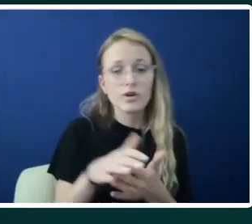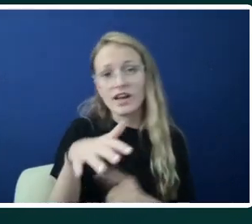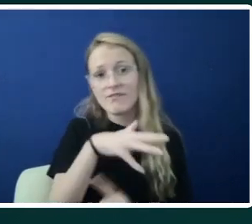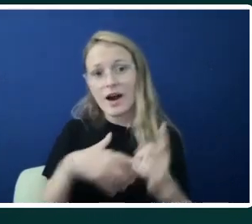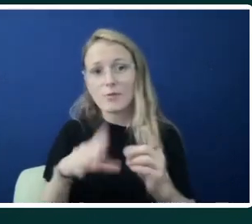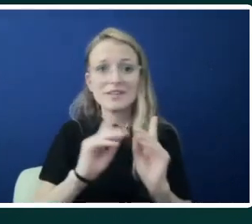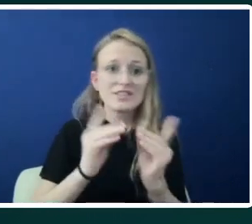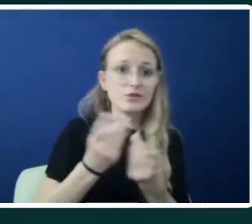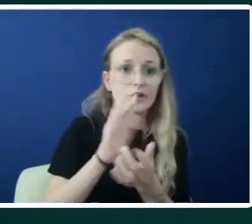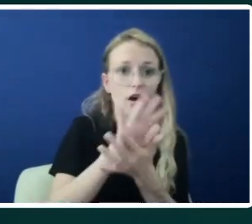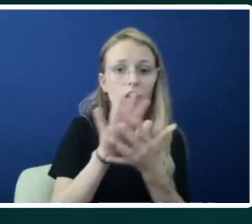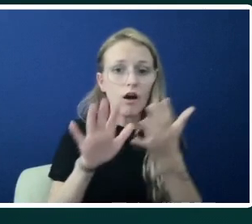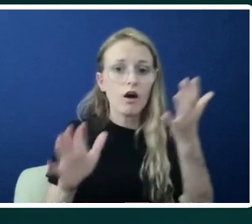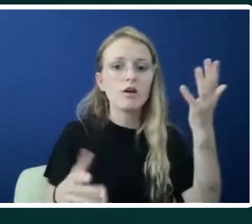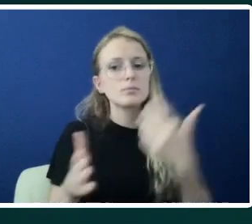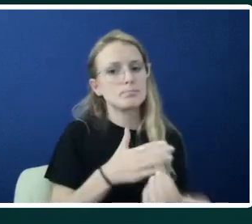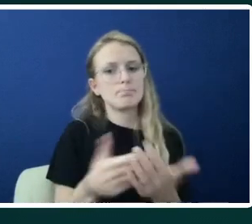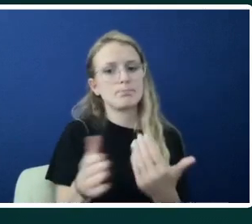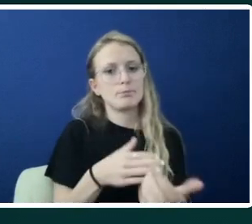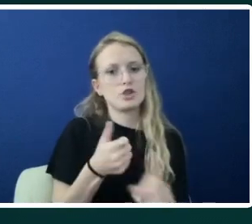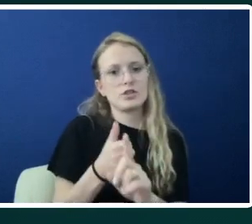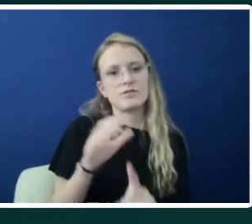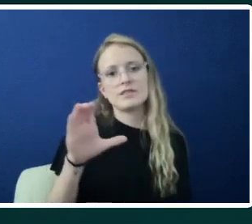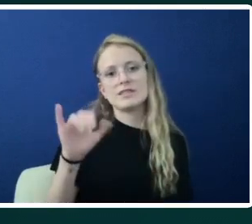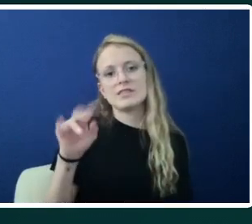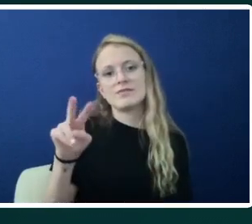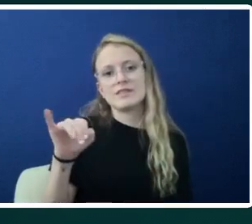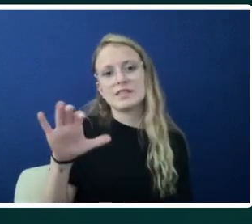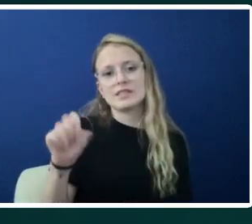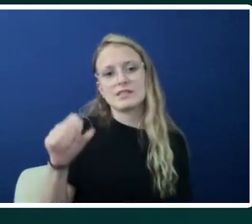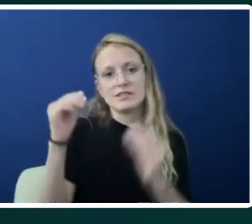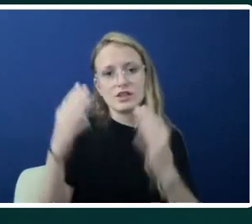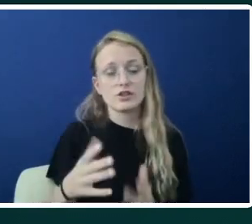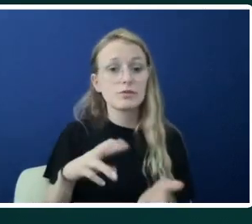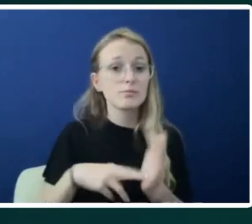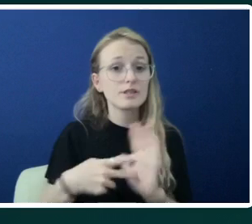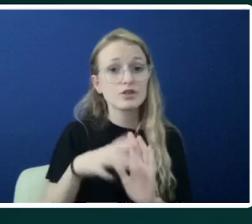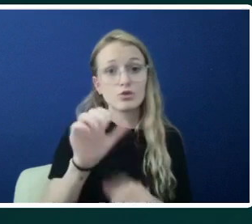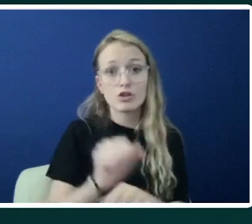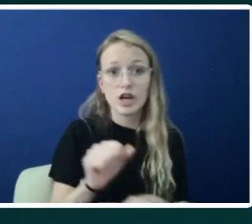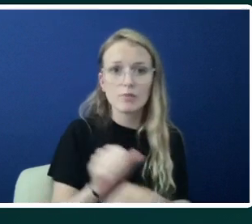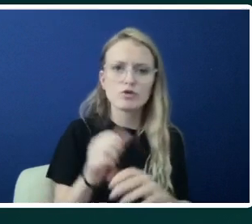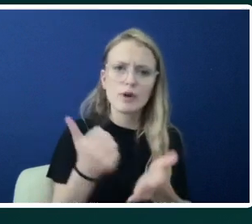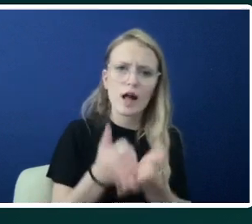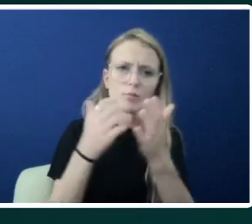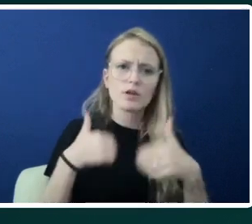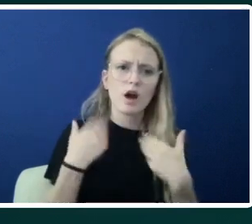all of our job is to help young people to figure out what the world could be. We all want a world that is more compassionate, and caring,